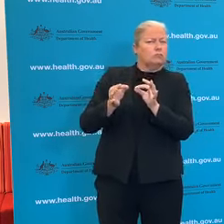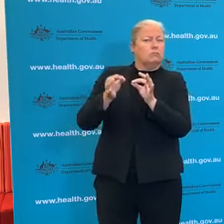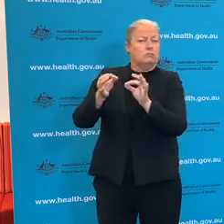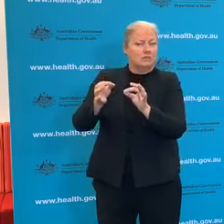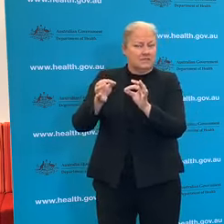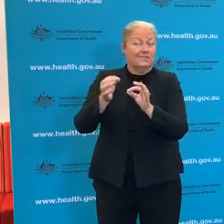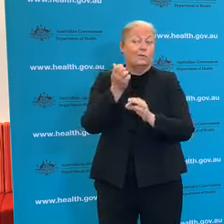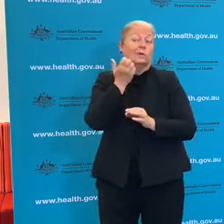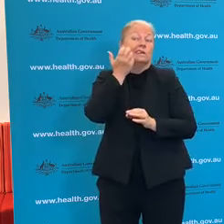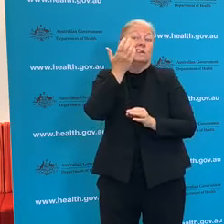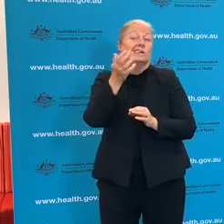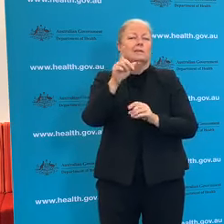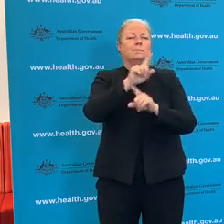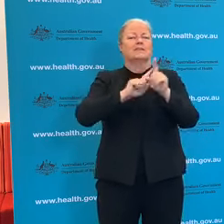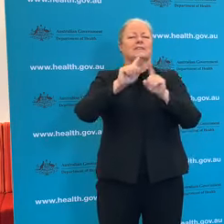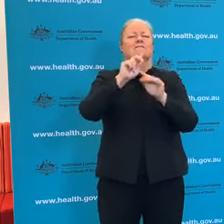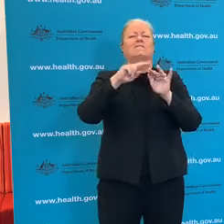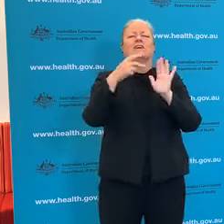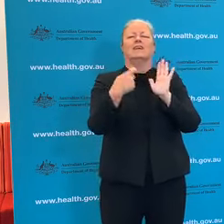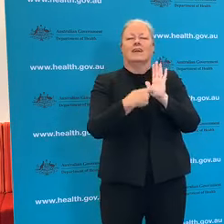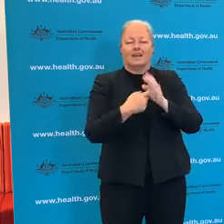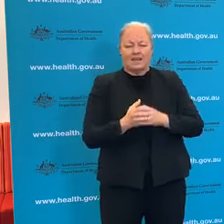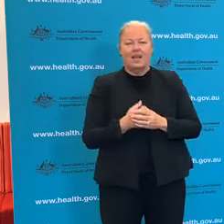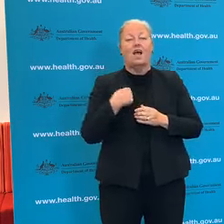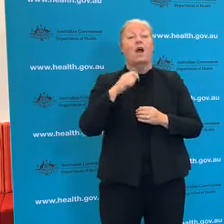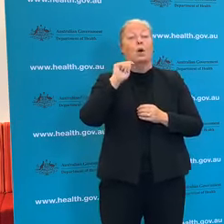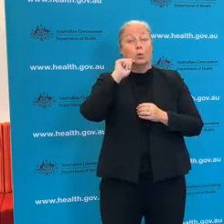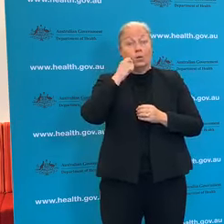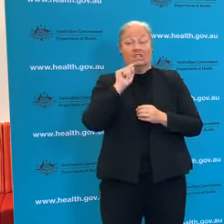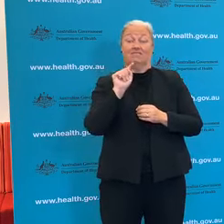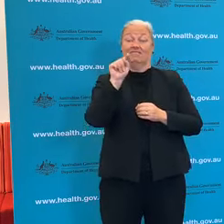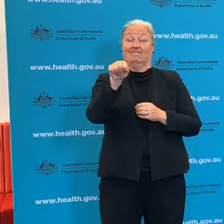on Friday and I'll be joining the Prime Minister at a press conference after